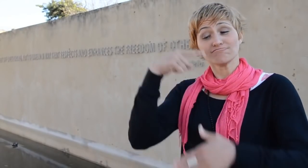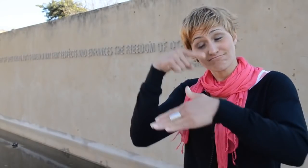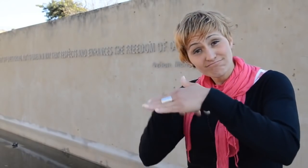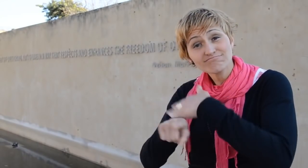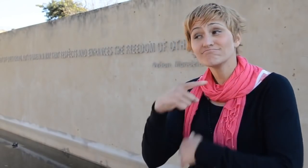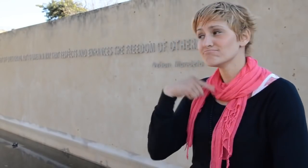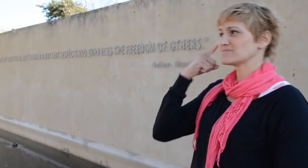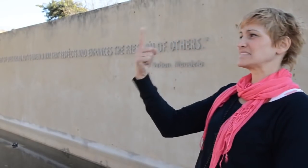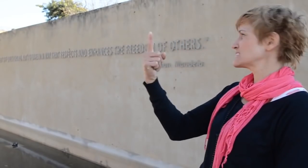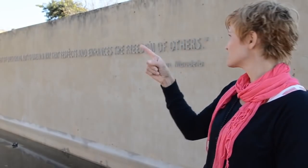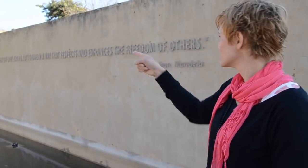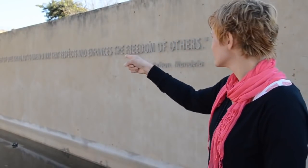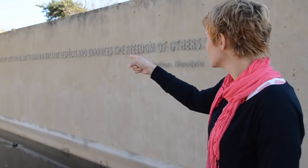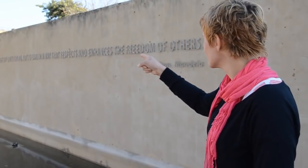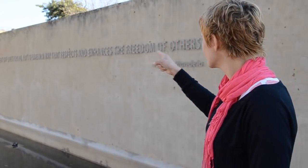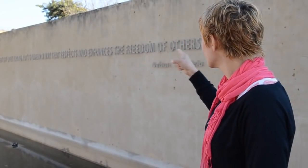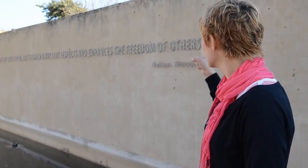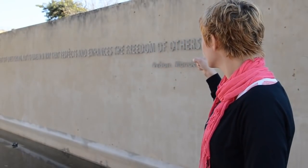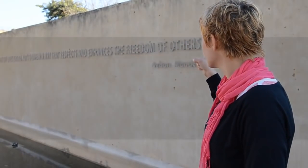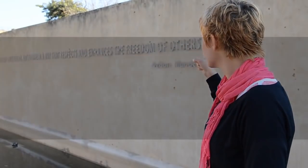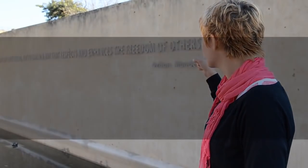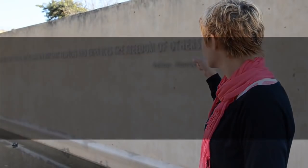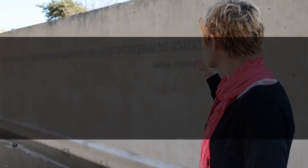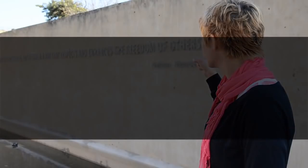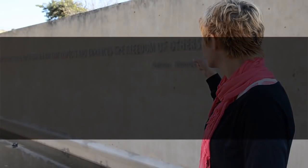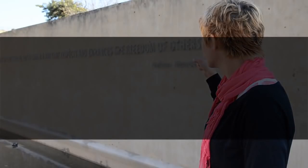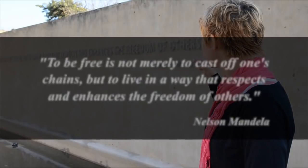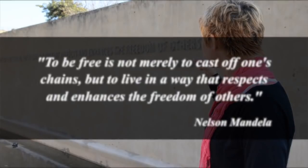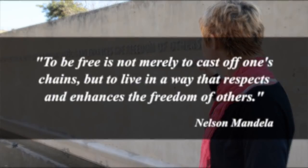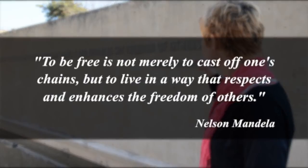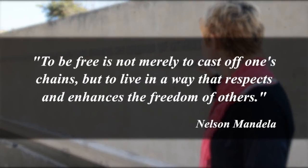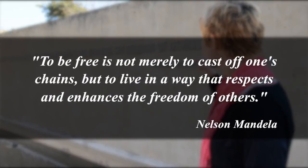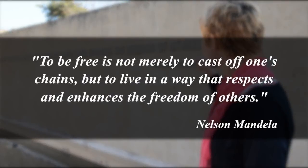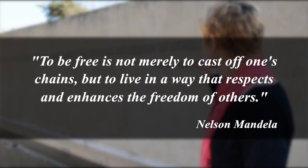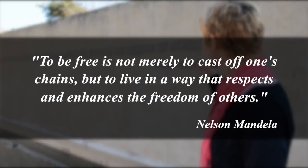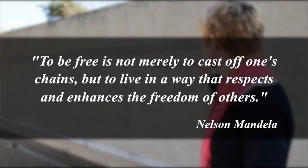The first thing I see when I entered